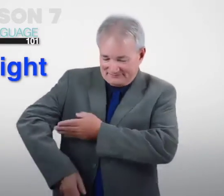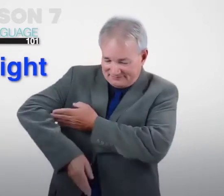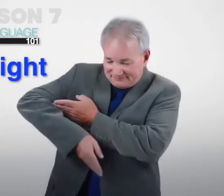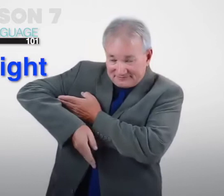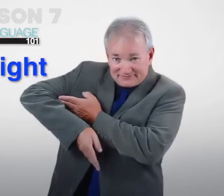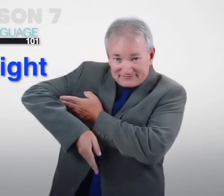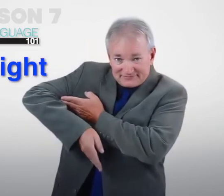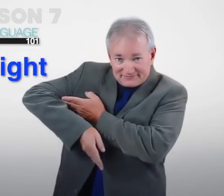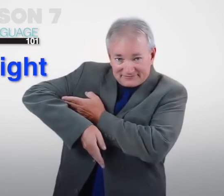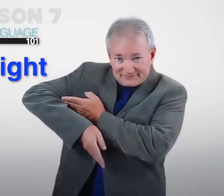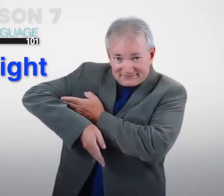Midnight.